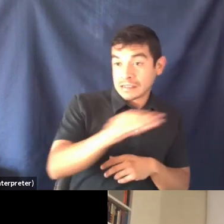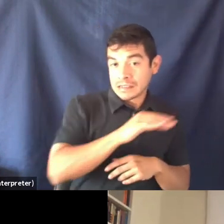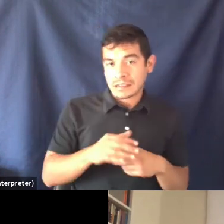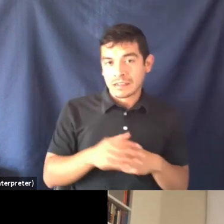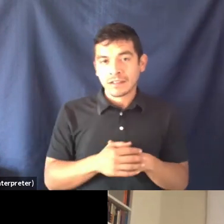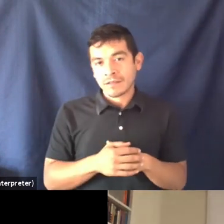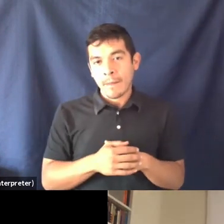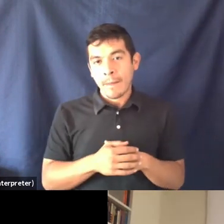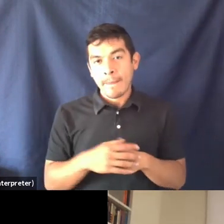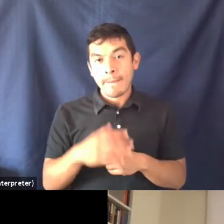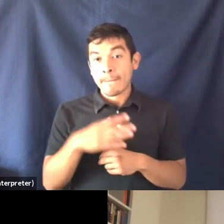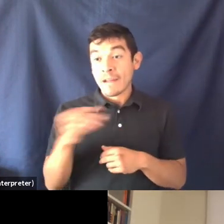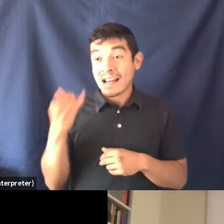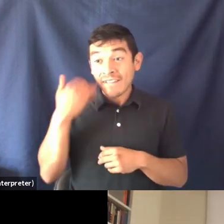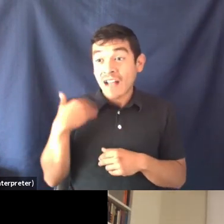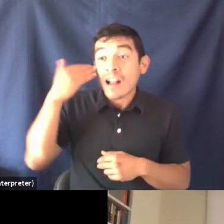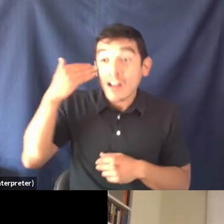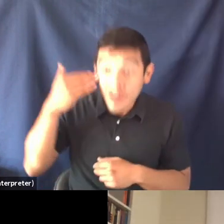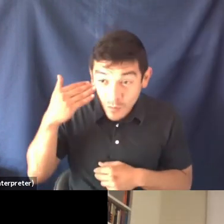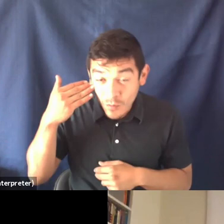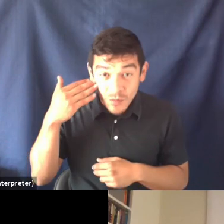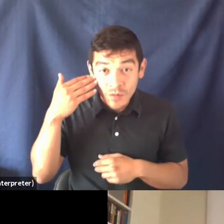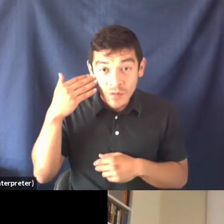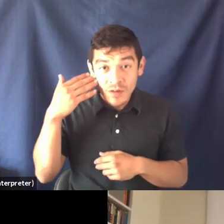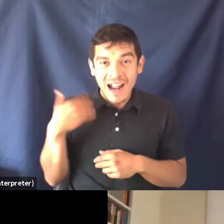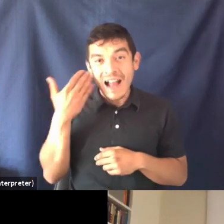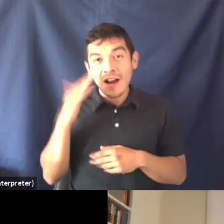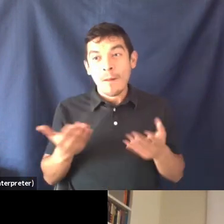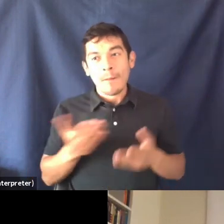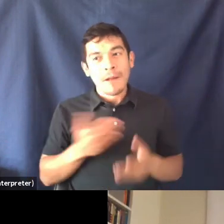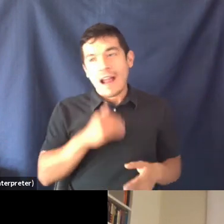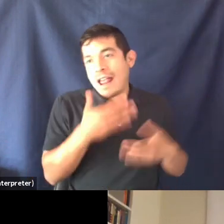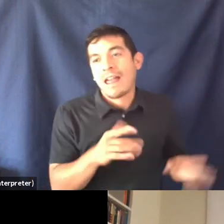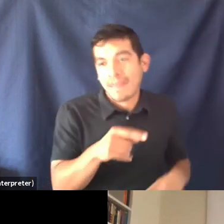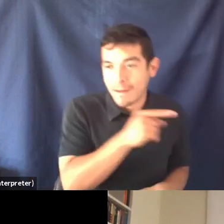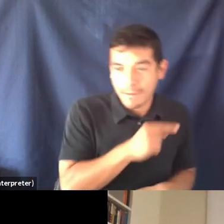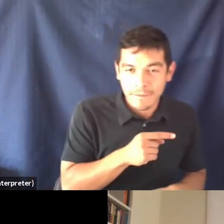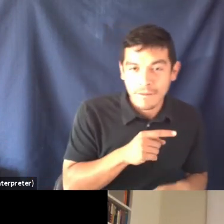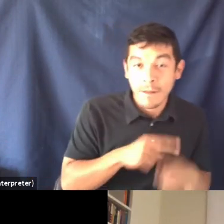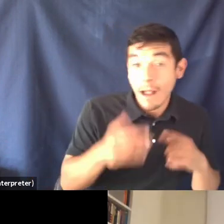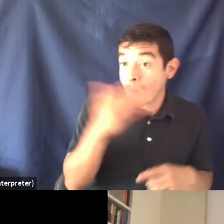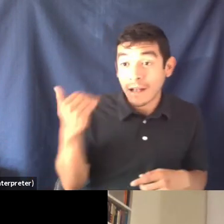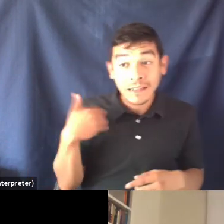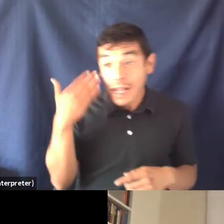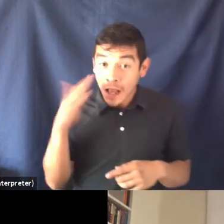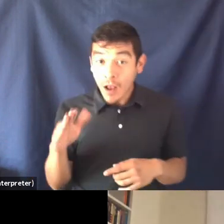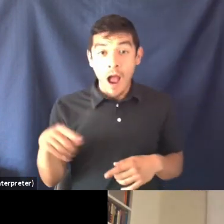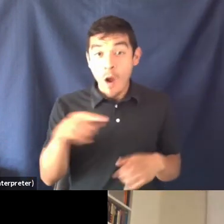And, had I known, I don't know maybe I would have intervened, but because I didn't know and we happened to be recording on the GoPro